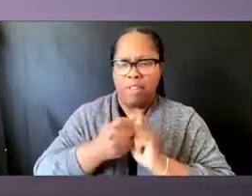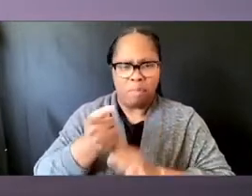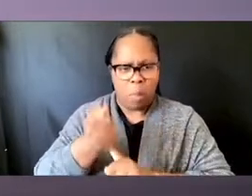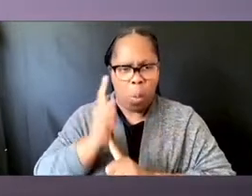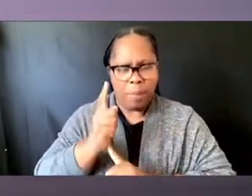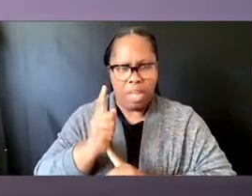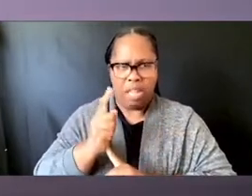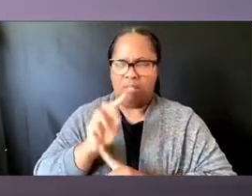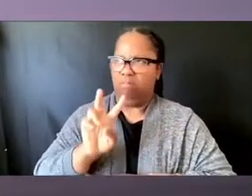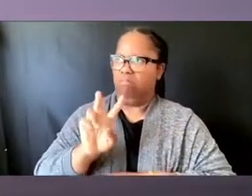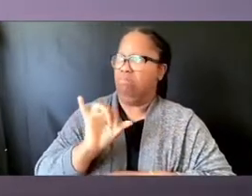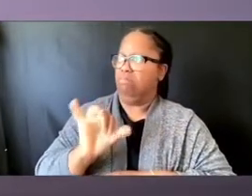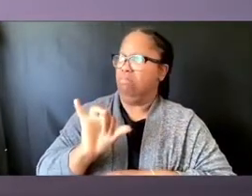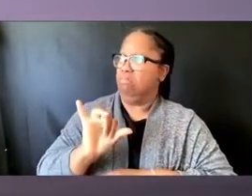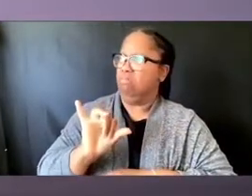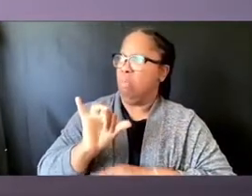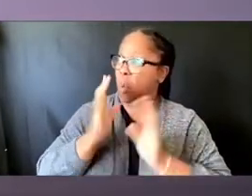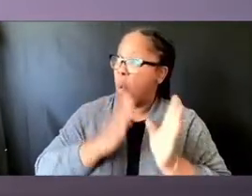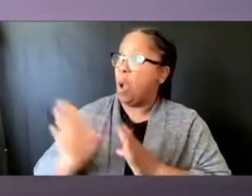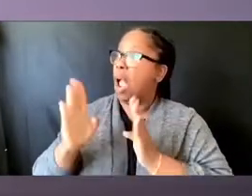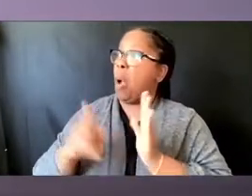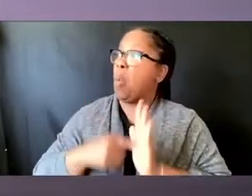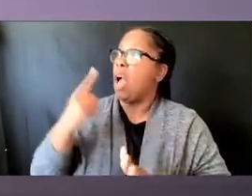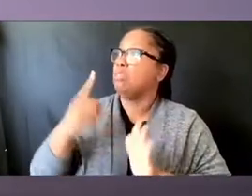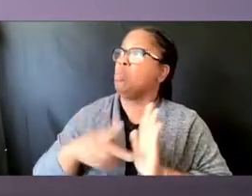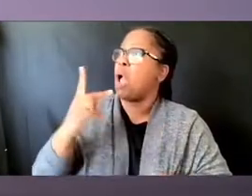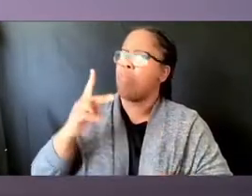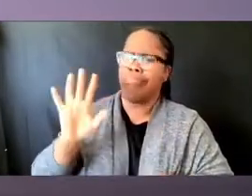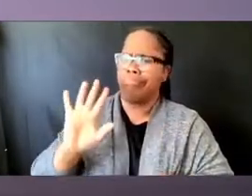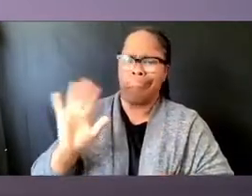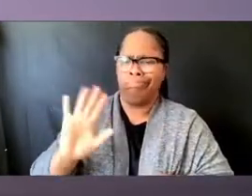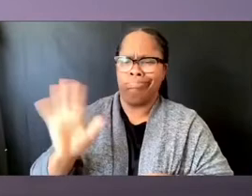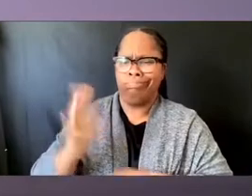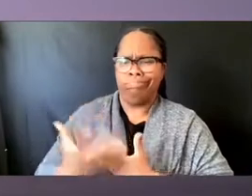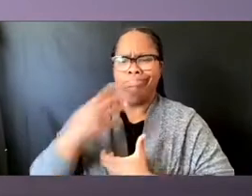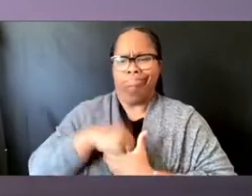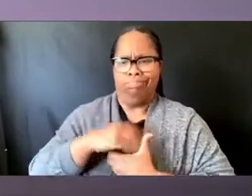From there, we went deep into our theme of are we democracy